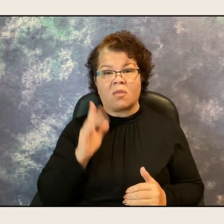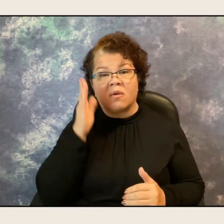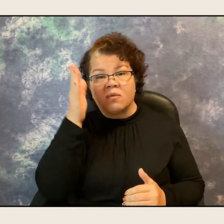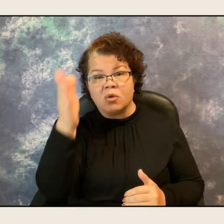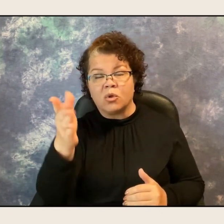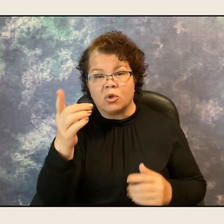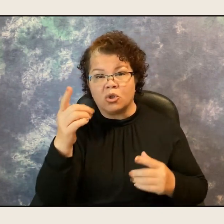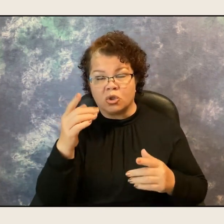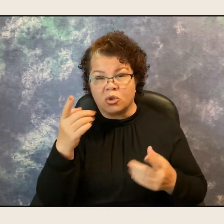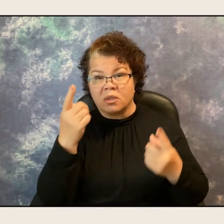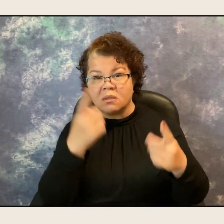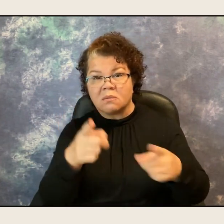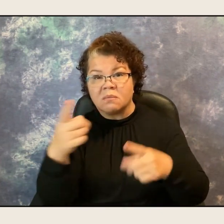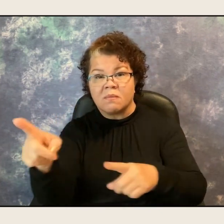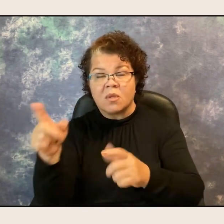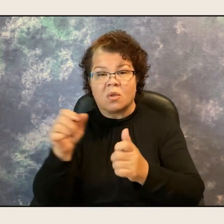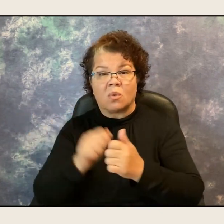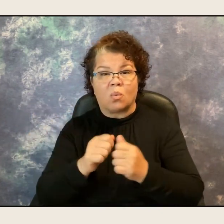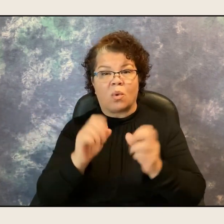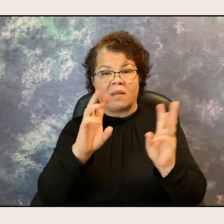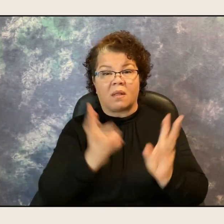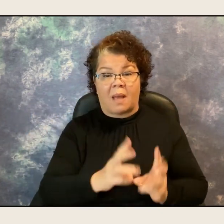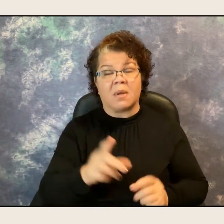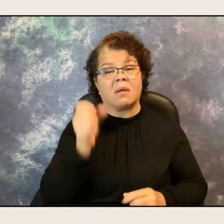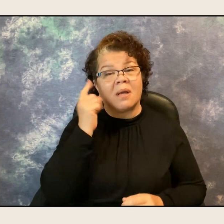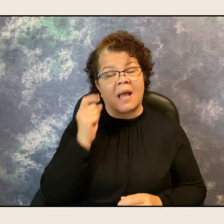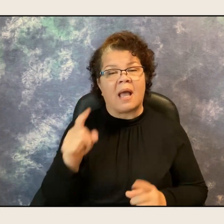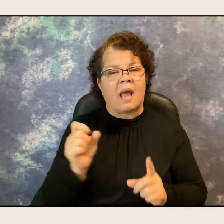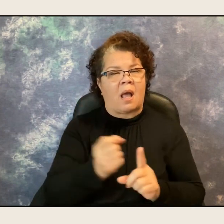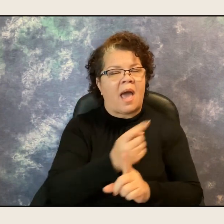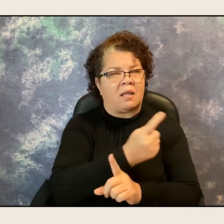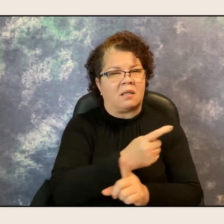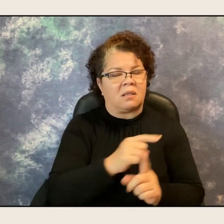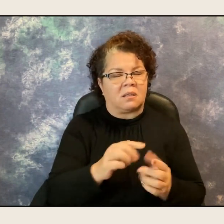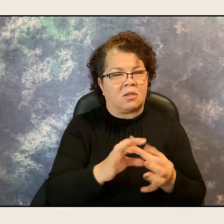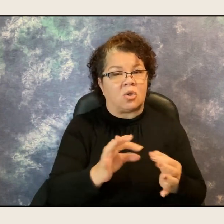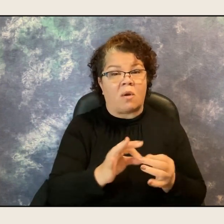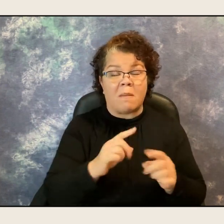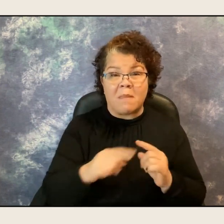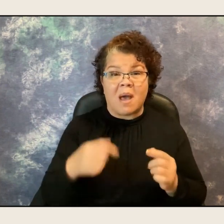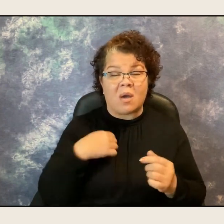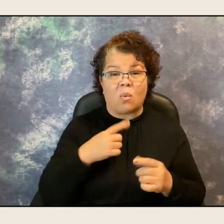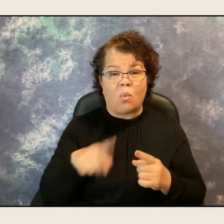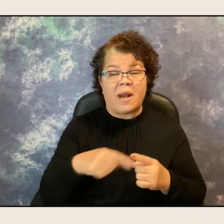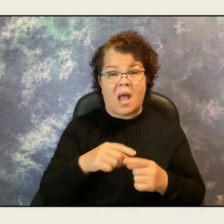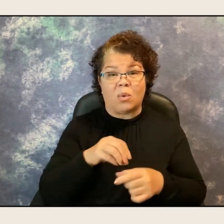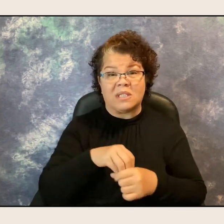You know, when I was growing up in Florida, this is anecdotal, but having a category four was like a big deal, you know,